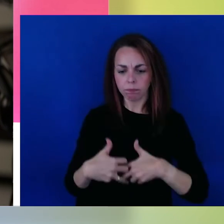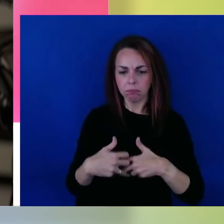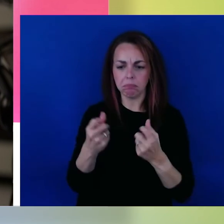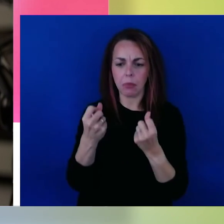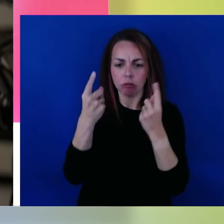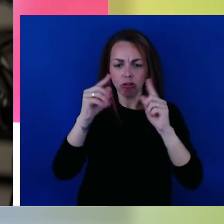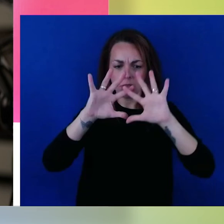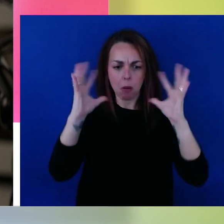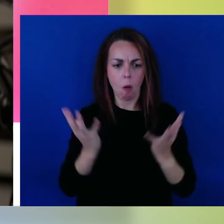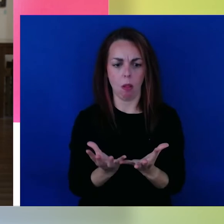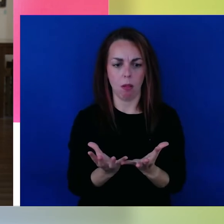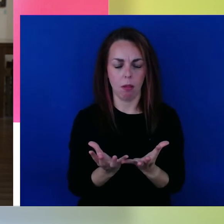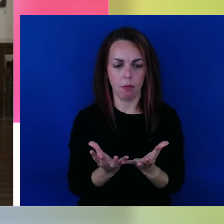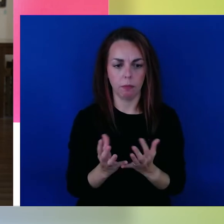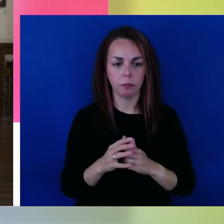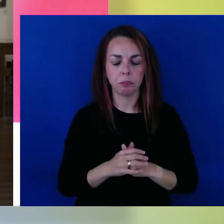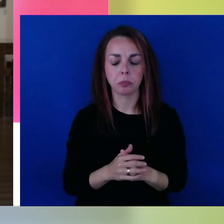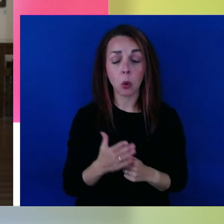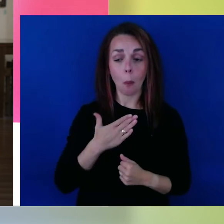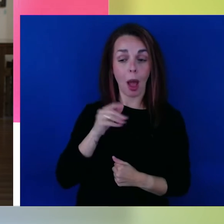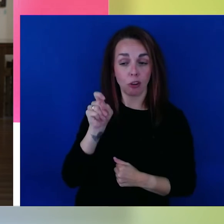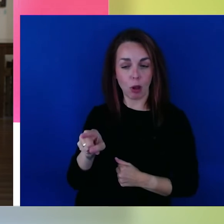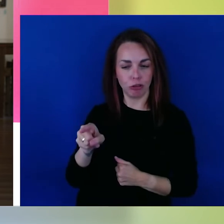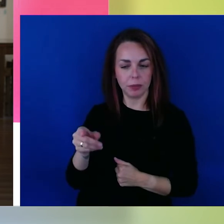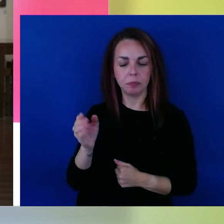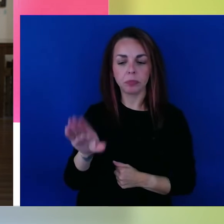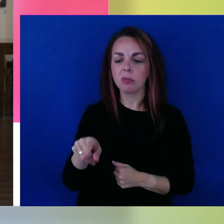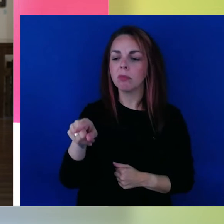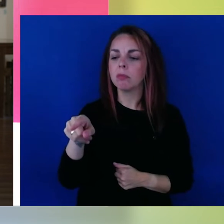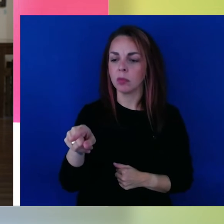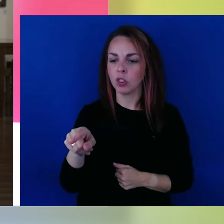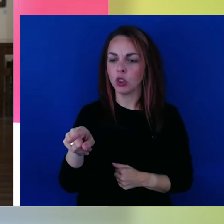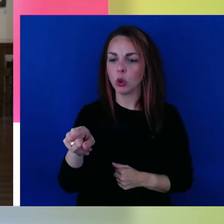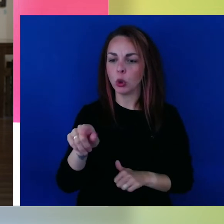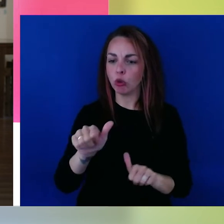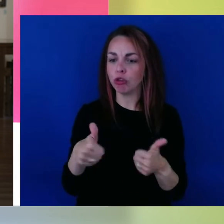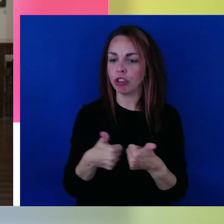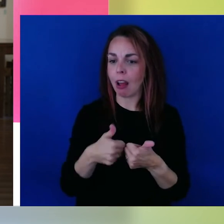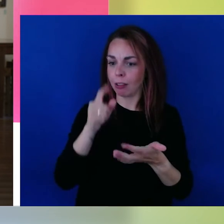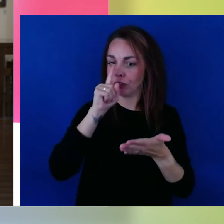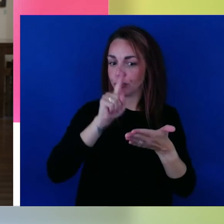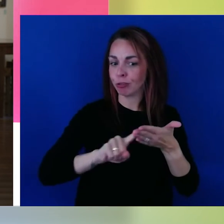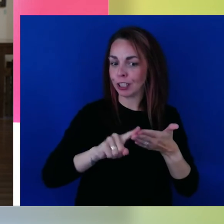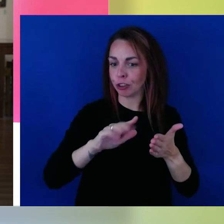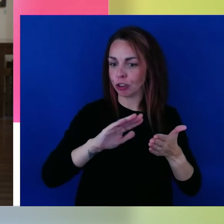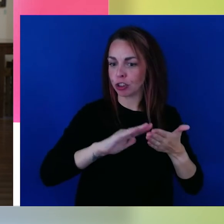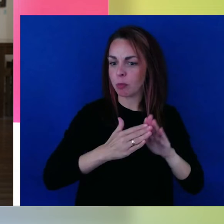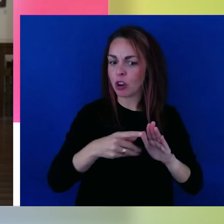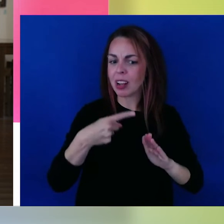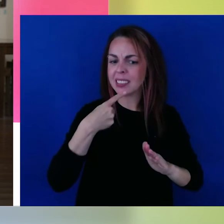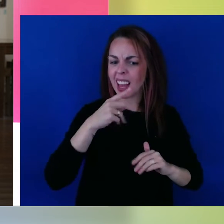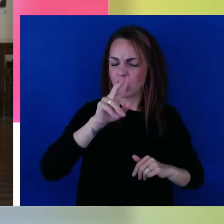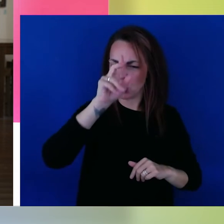So question for you. You've challenged the research community to think like a beginner.